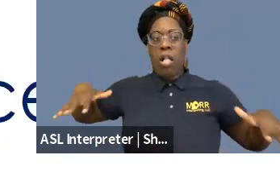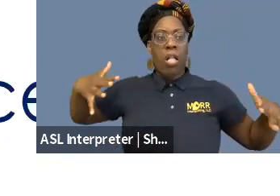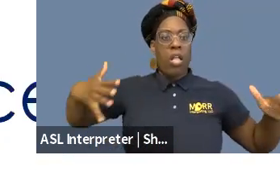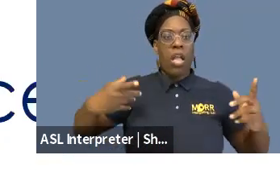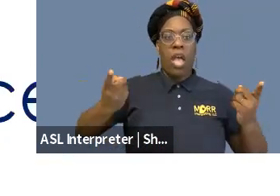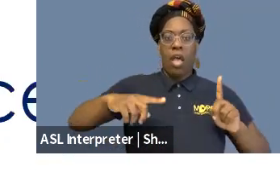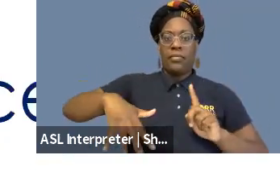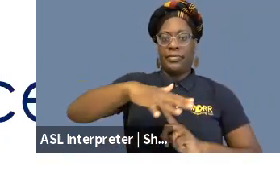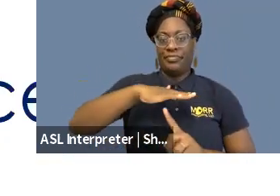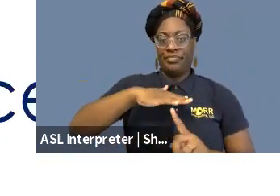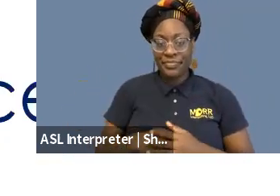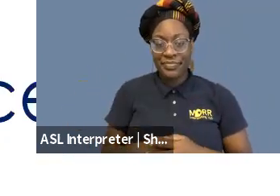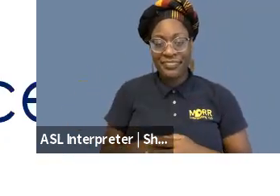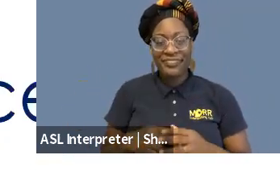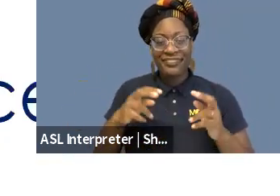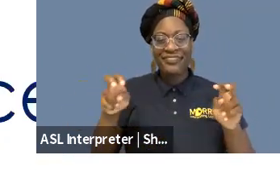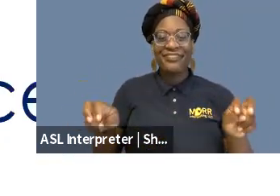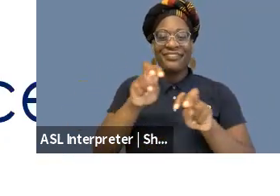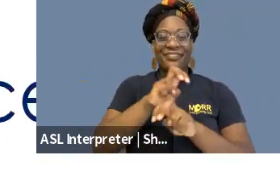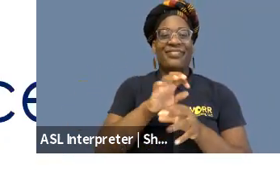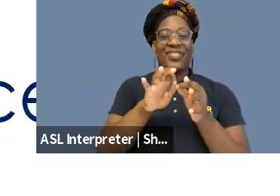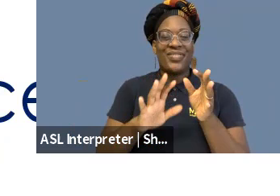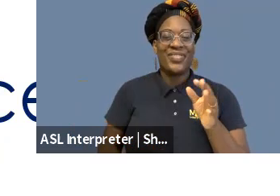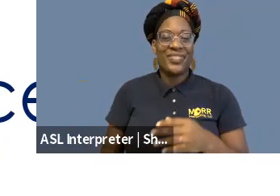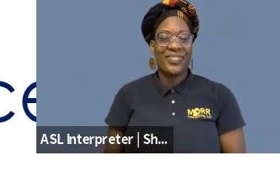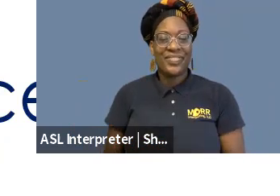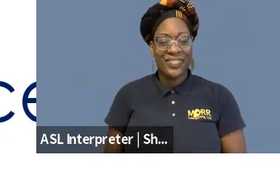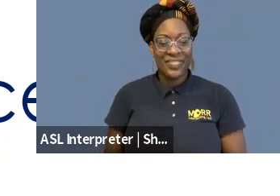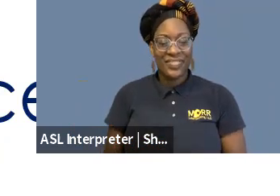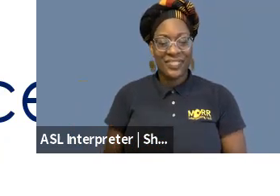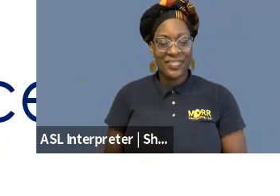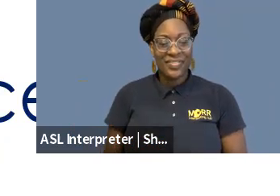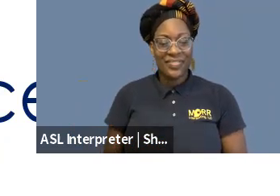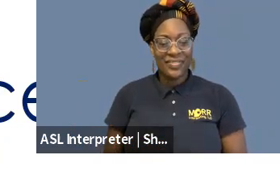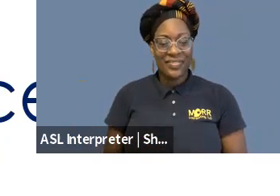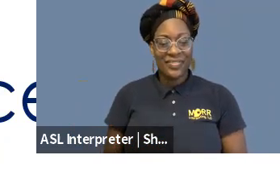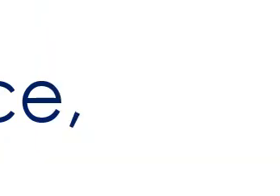For all presentations, the use of volume, pacing and clarity is key. Tutors can give advice about